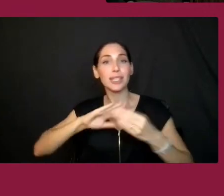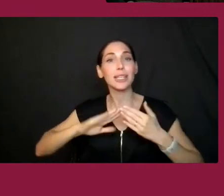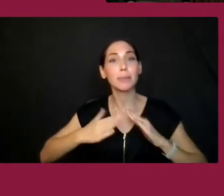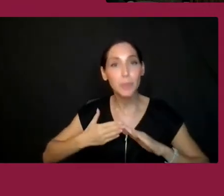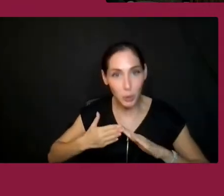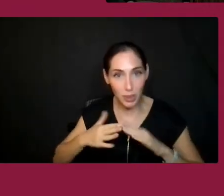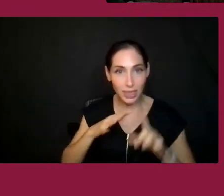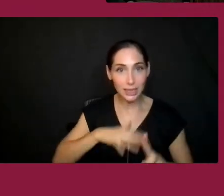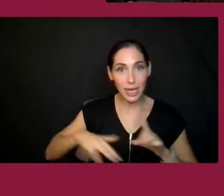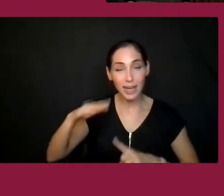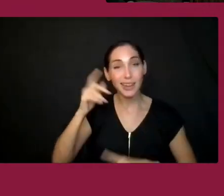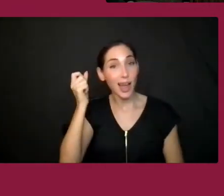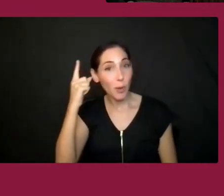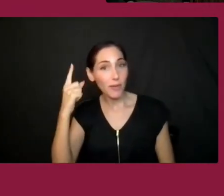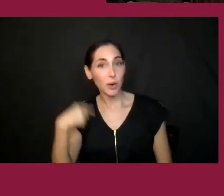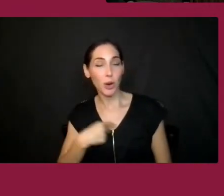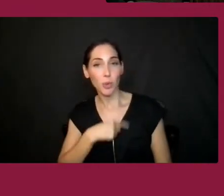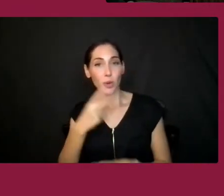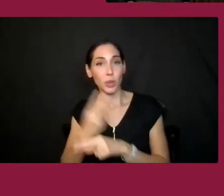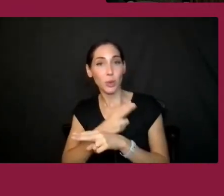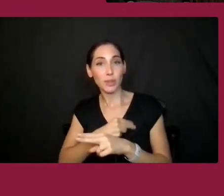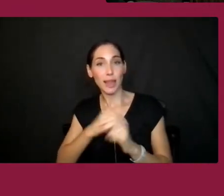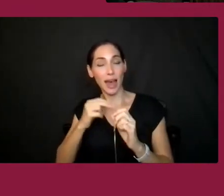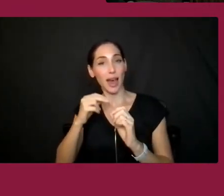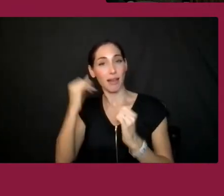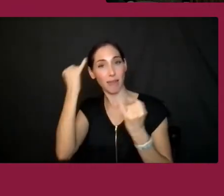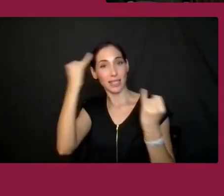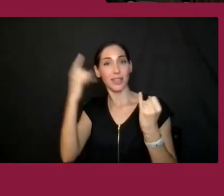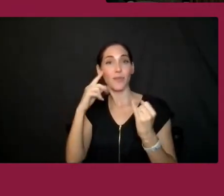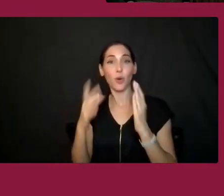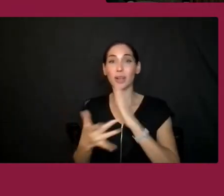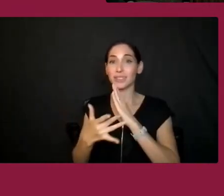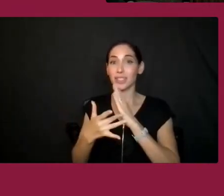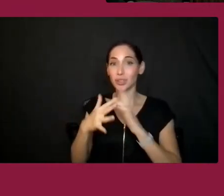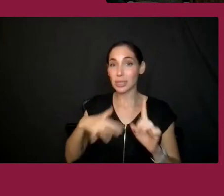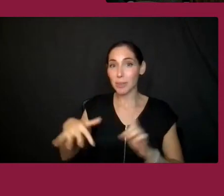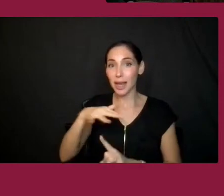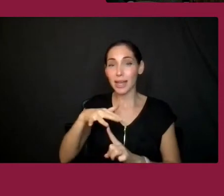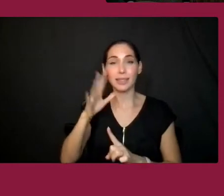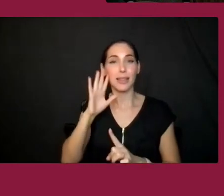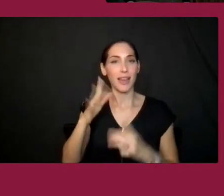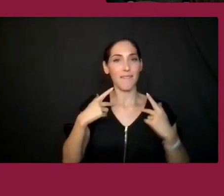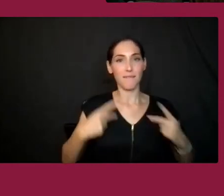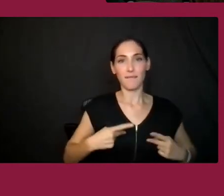However, when we anchor this framework in a digital space, this lens transcends physical boundaries while offering mobility and